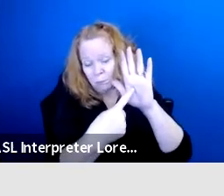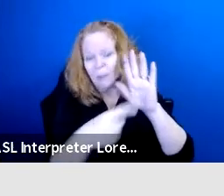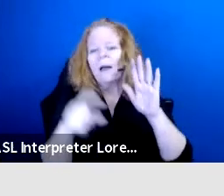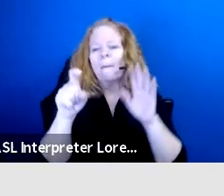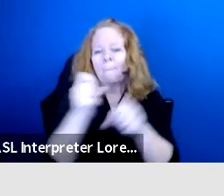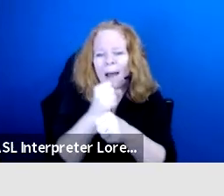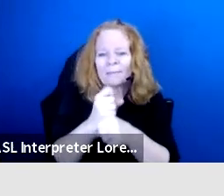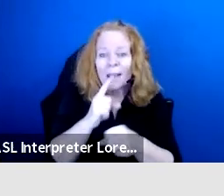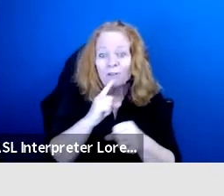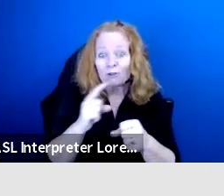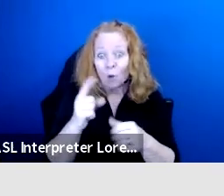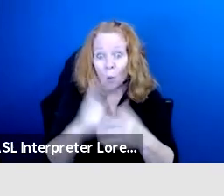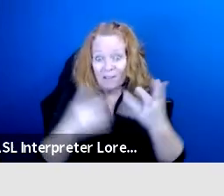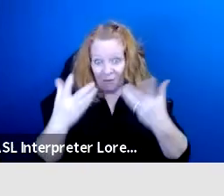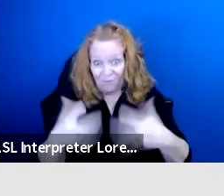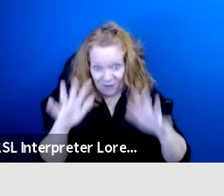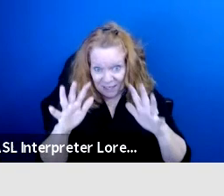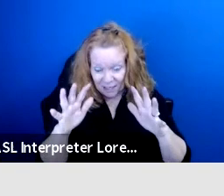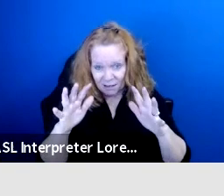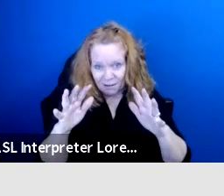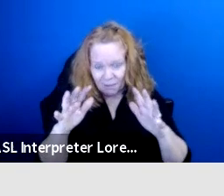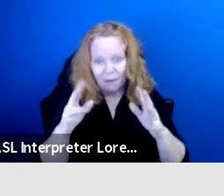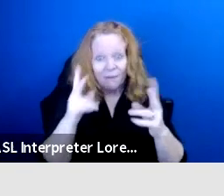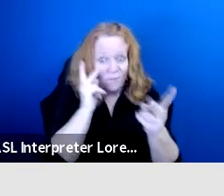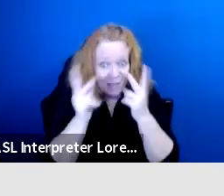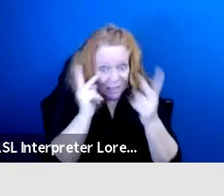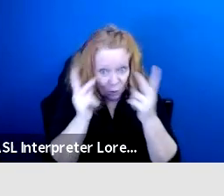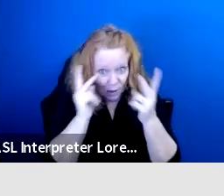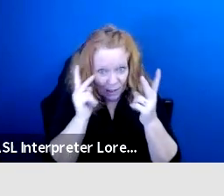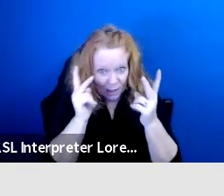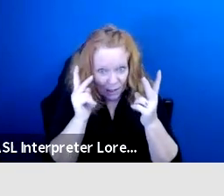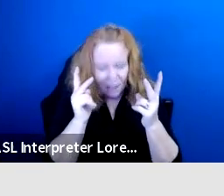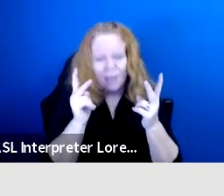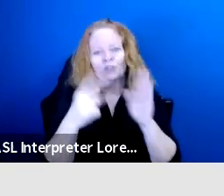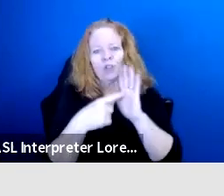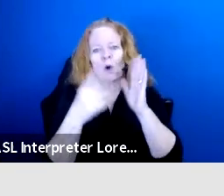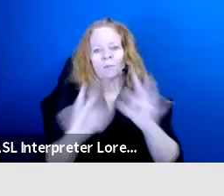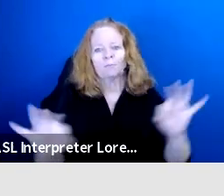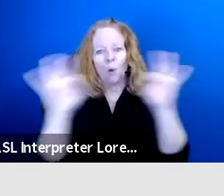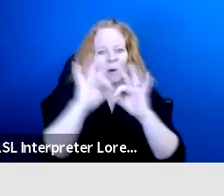the end result is still conveying visually the key information and also that it's organized